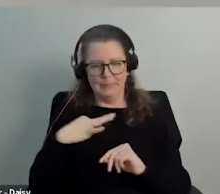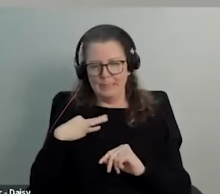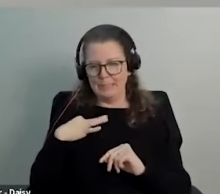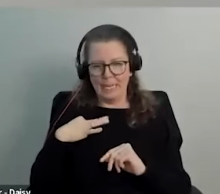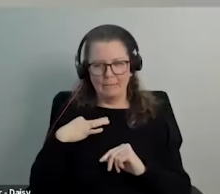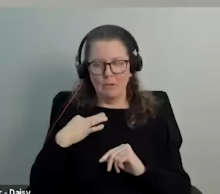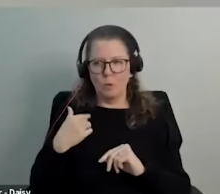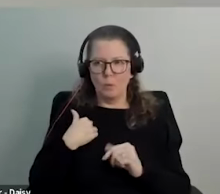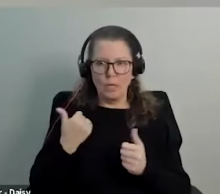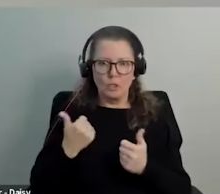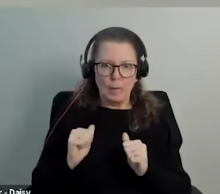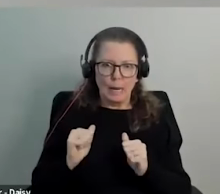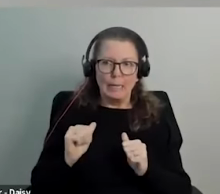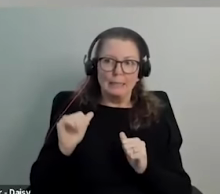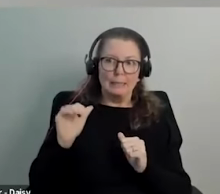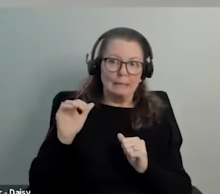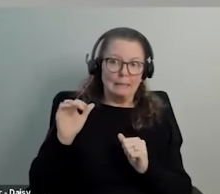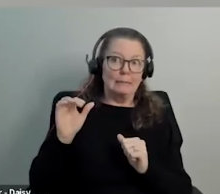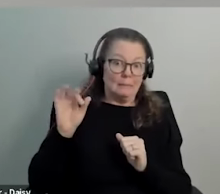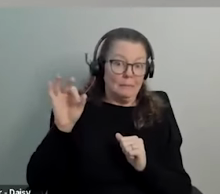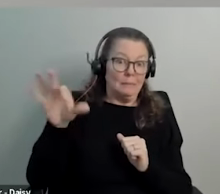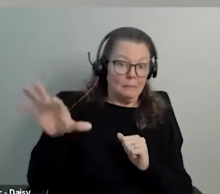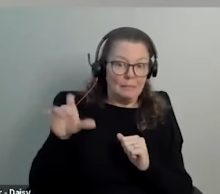to him of we need more people focused on accessibility.